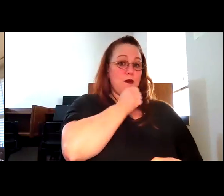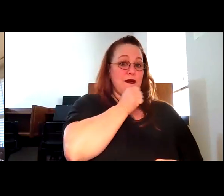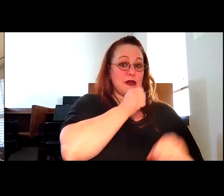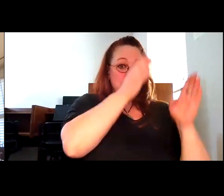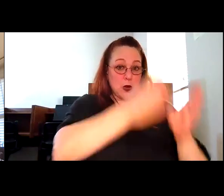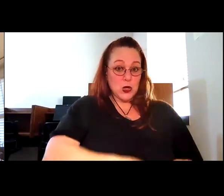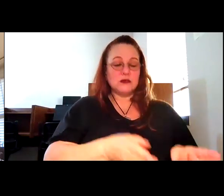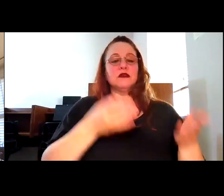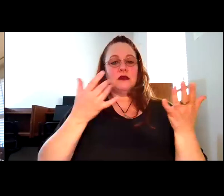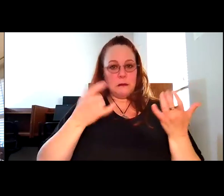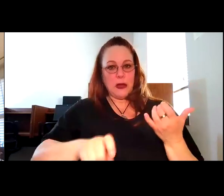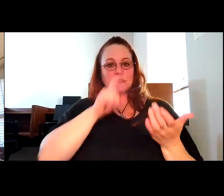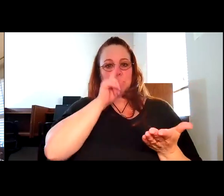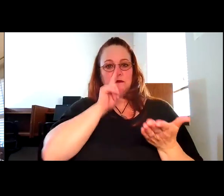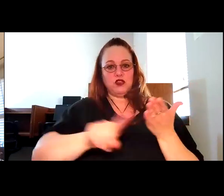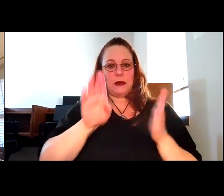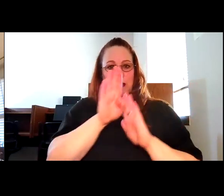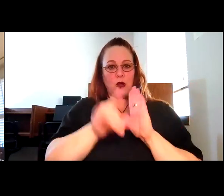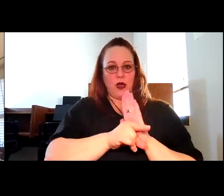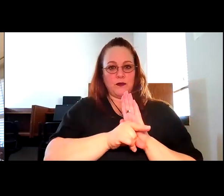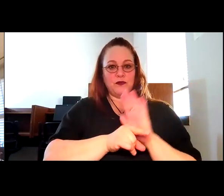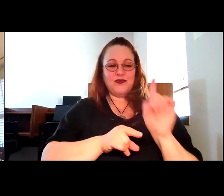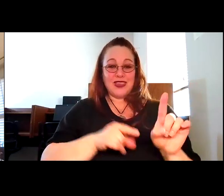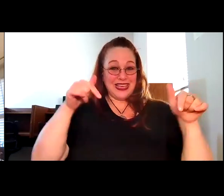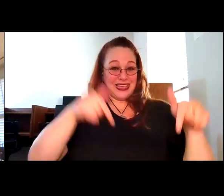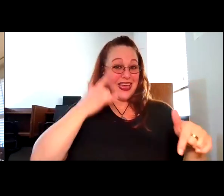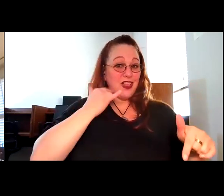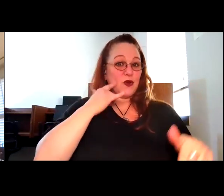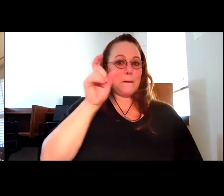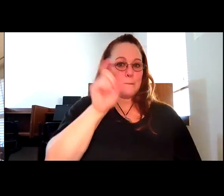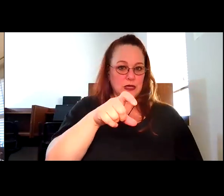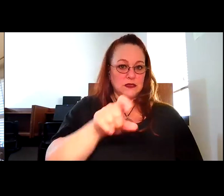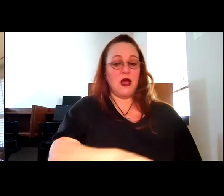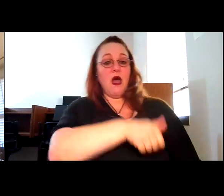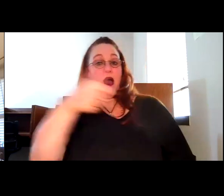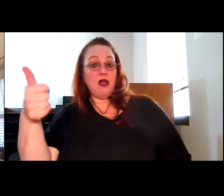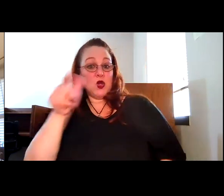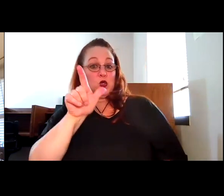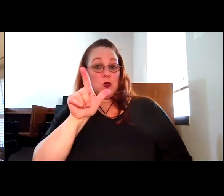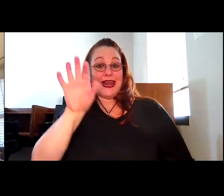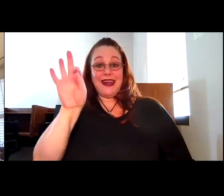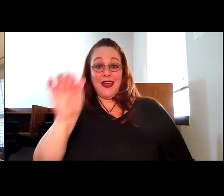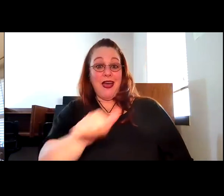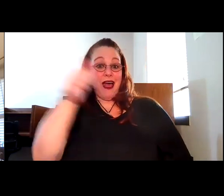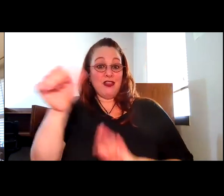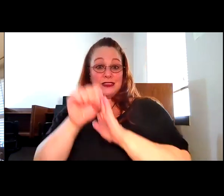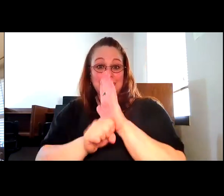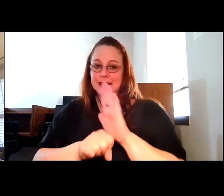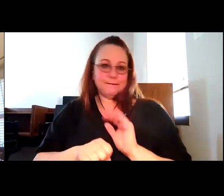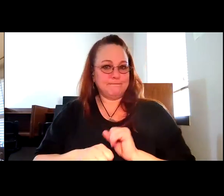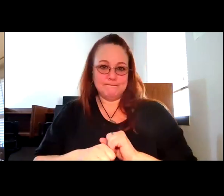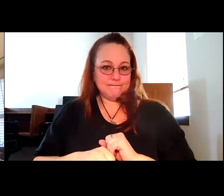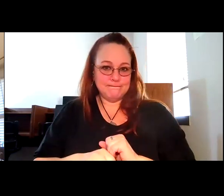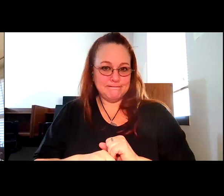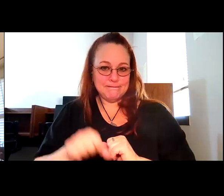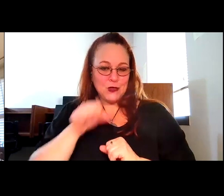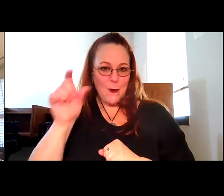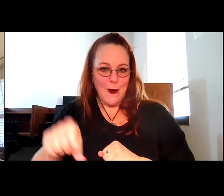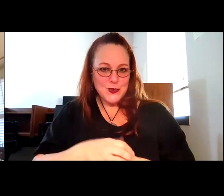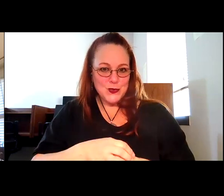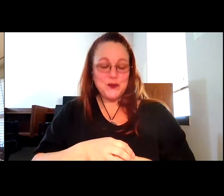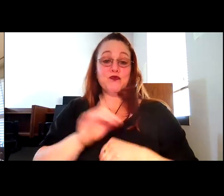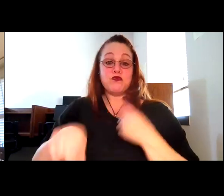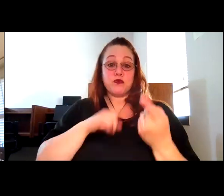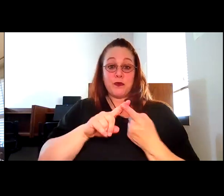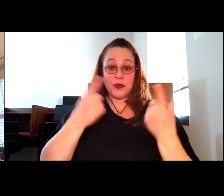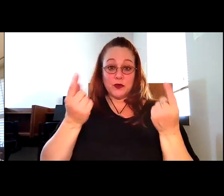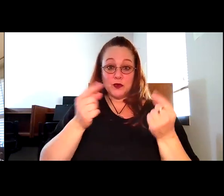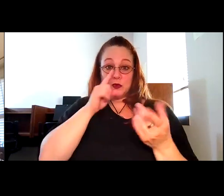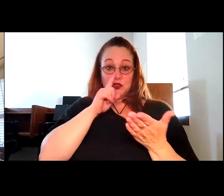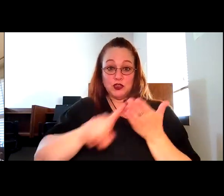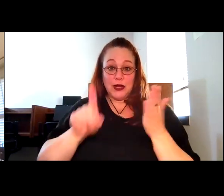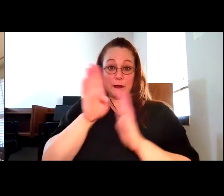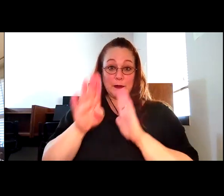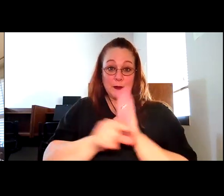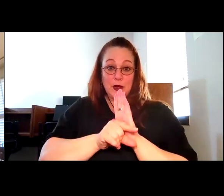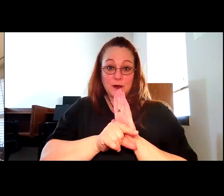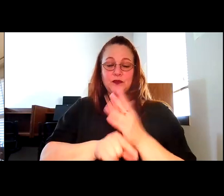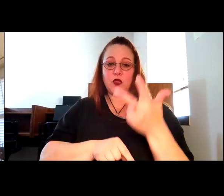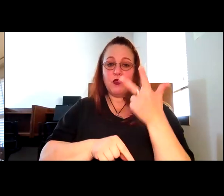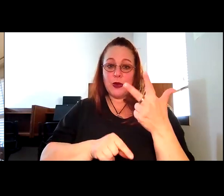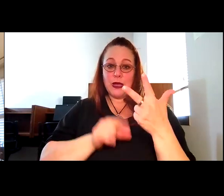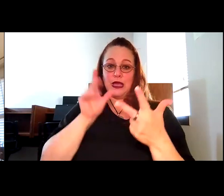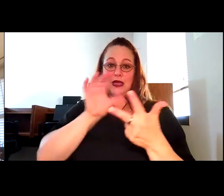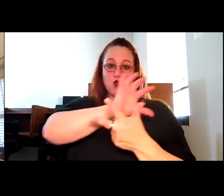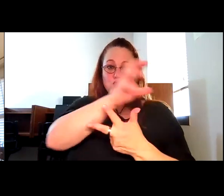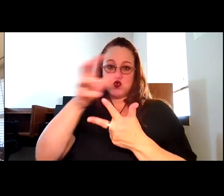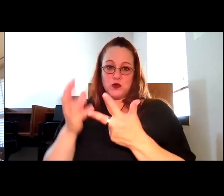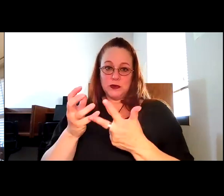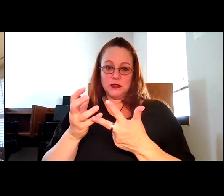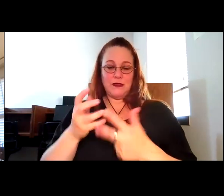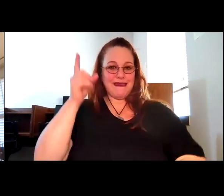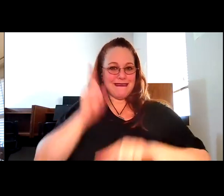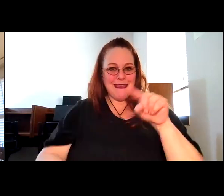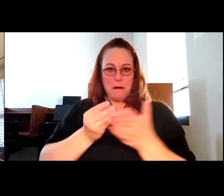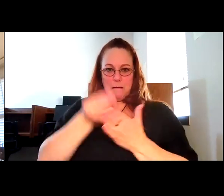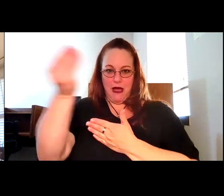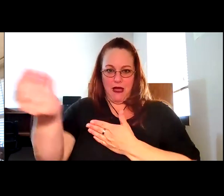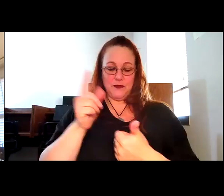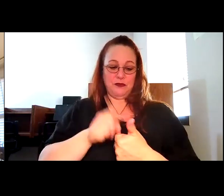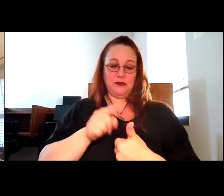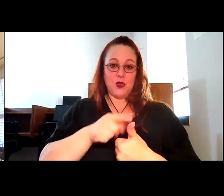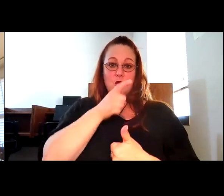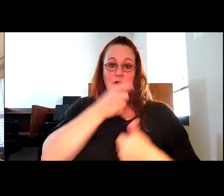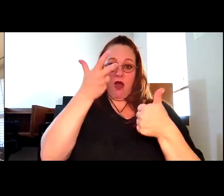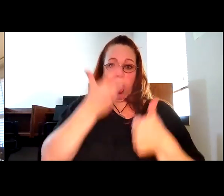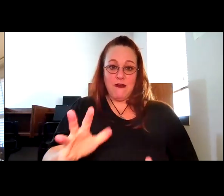Robyn Thomas: not the case in twenty-eight other States, twenty-nine other states. So some States have closed that loophole. Now, when you get that background, check there's three categories of people prohibited from buying firearms. There's people who've been convicted of a felony.